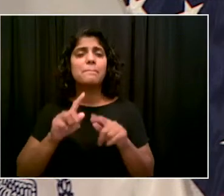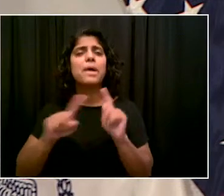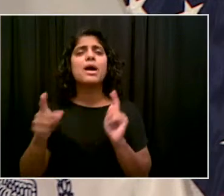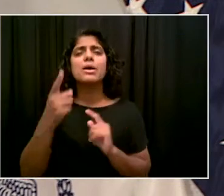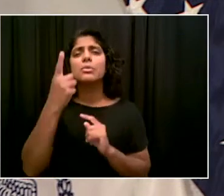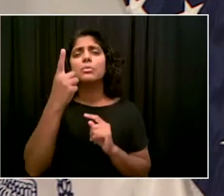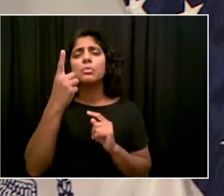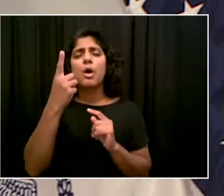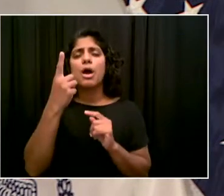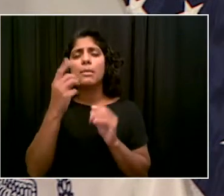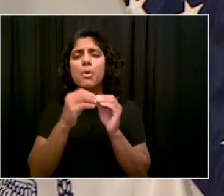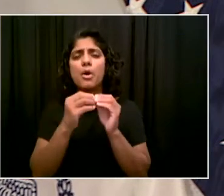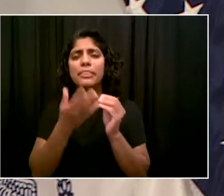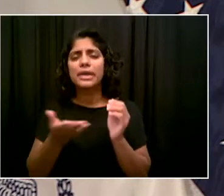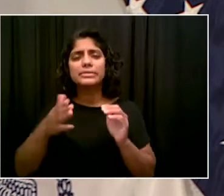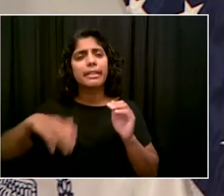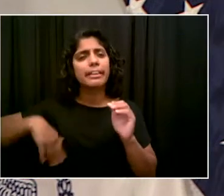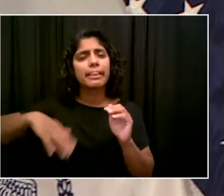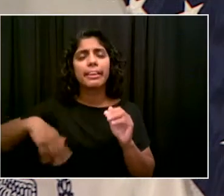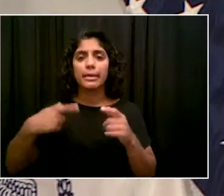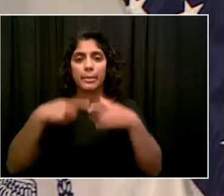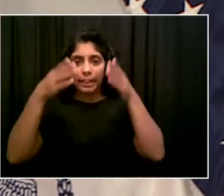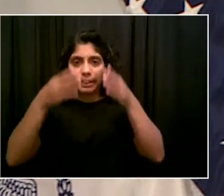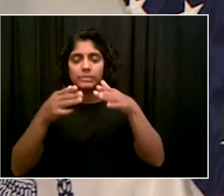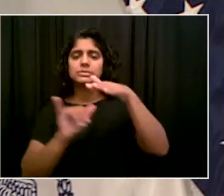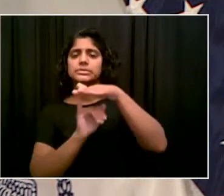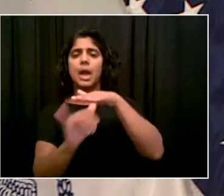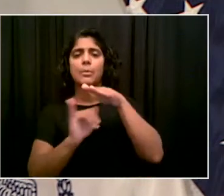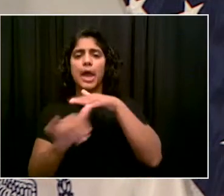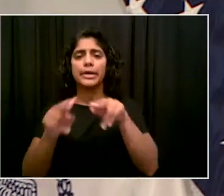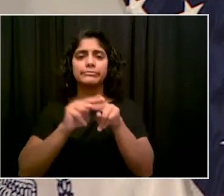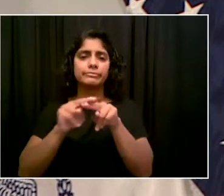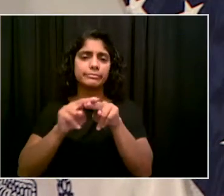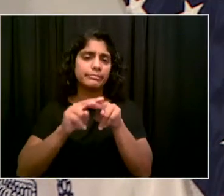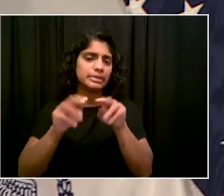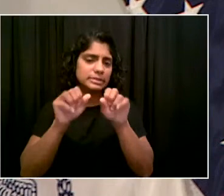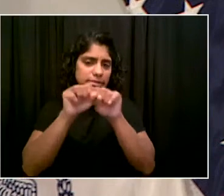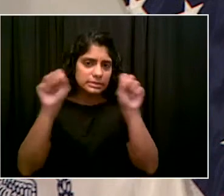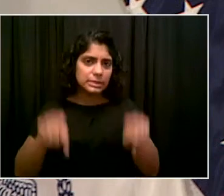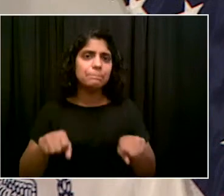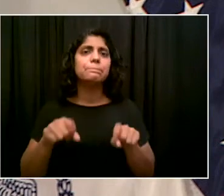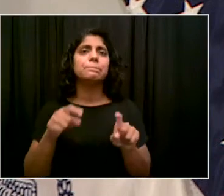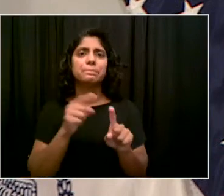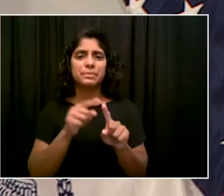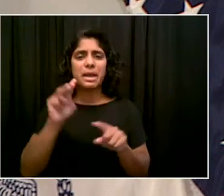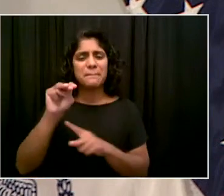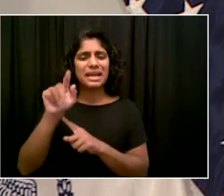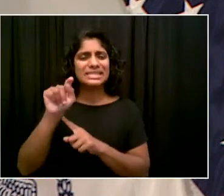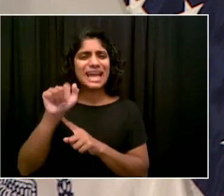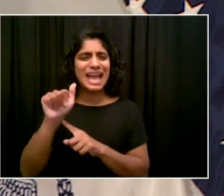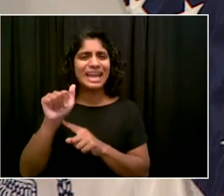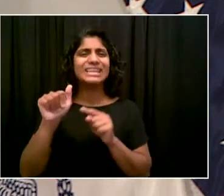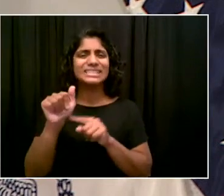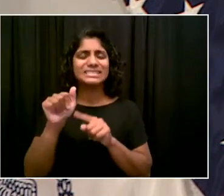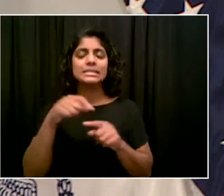FULL STRENGTH. ALL OF THESE PIECES ARE PART OF OUR RECOVERY. BUT CRINEASINGLY WE ARE SEEING A MISSING LINK. THAT IS OUR